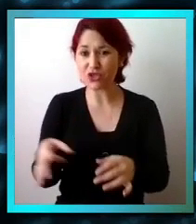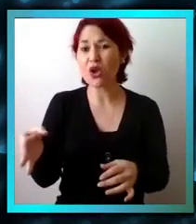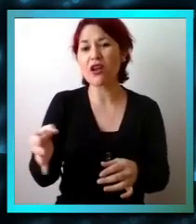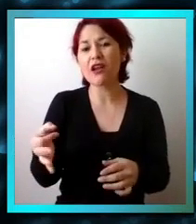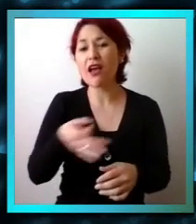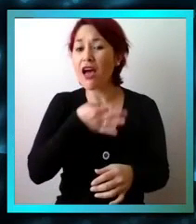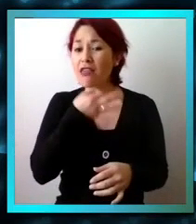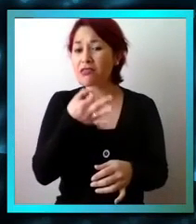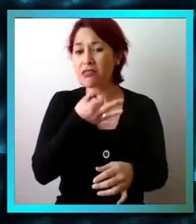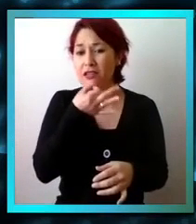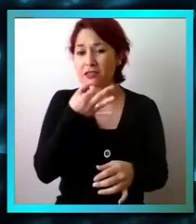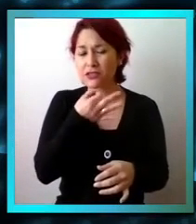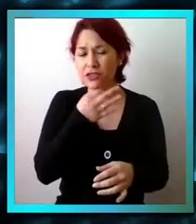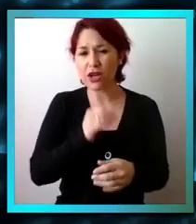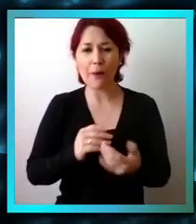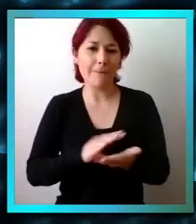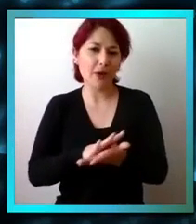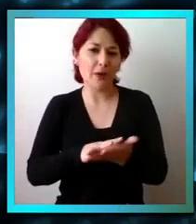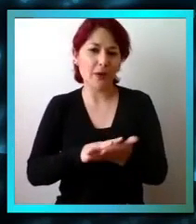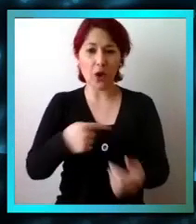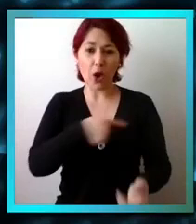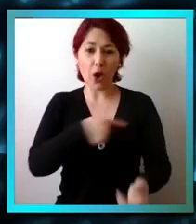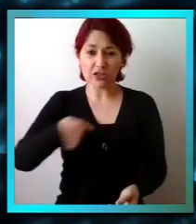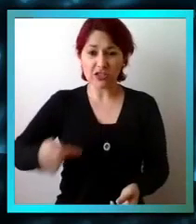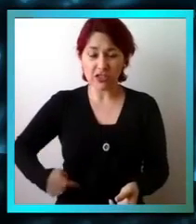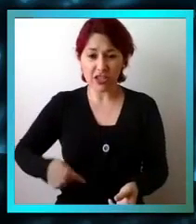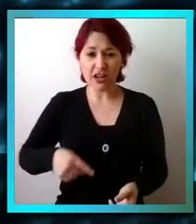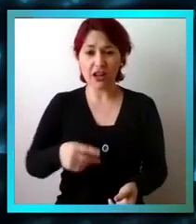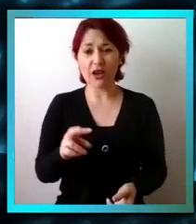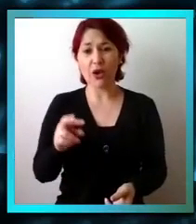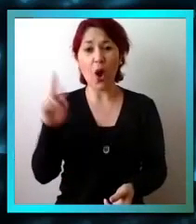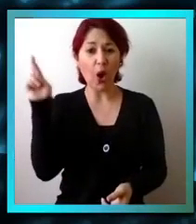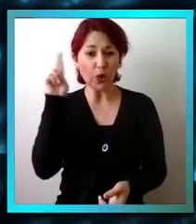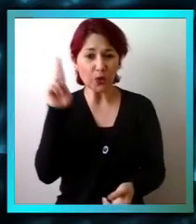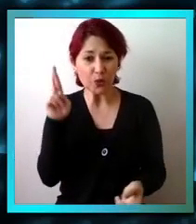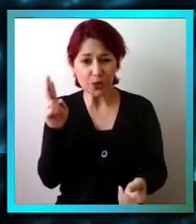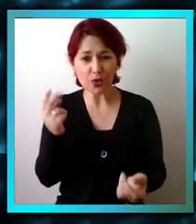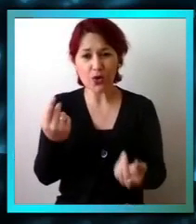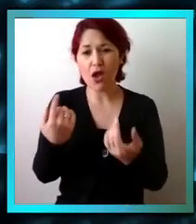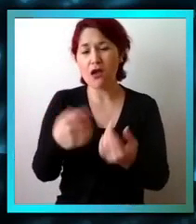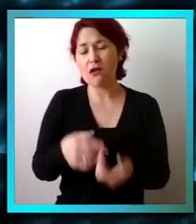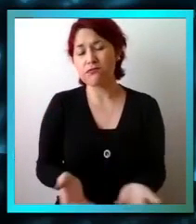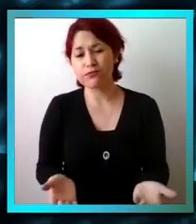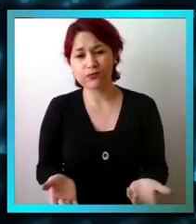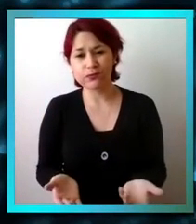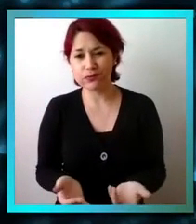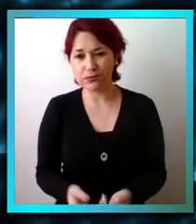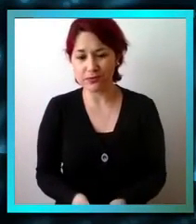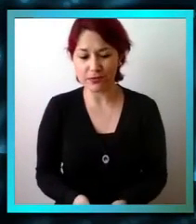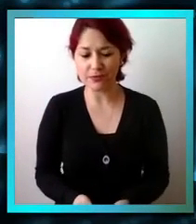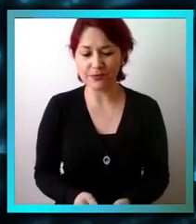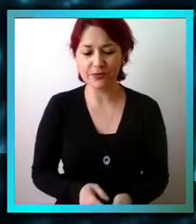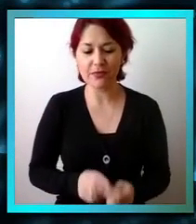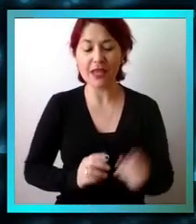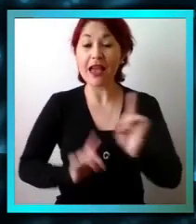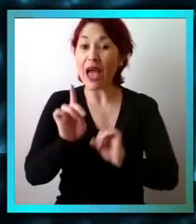highly complicated uh criminal attacks uh most of them they speak russian uh and that's true and